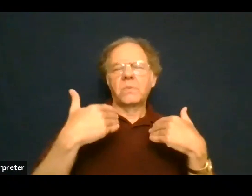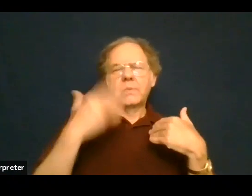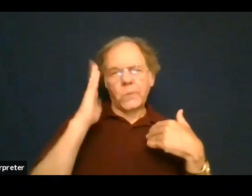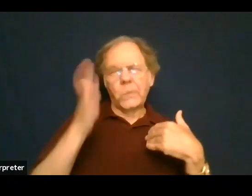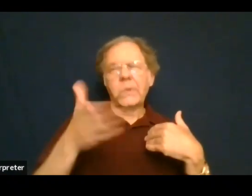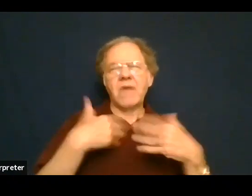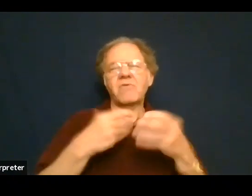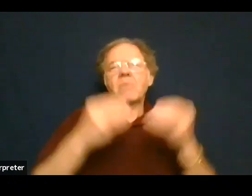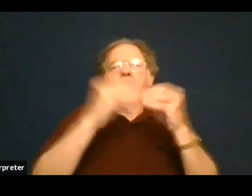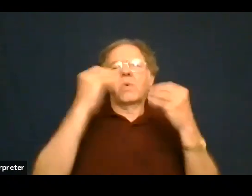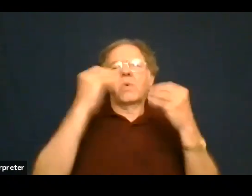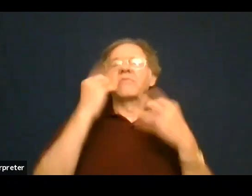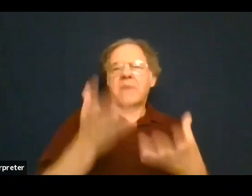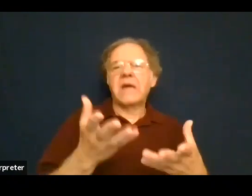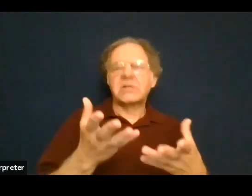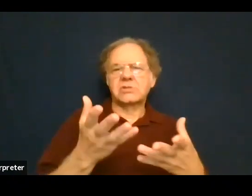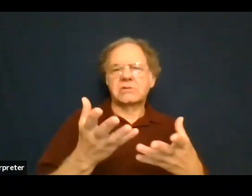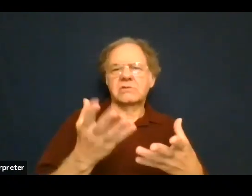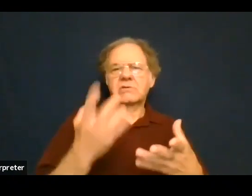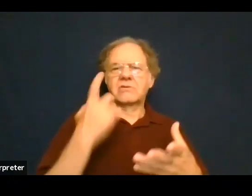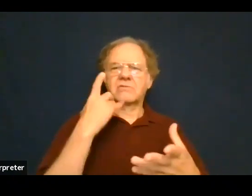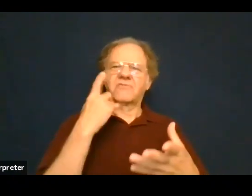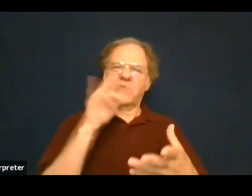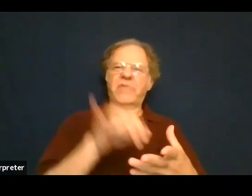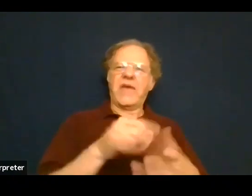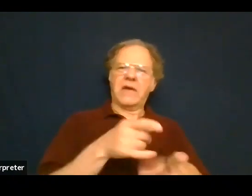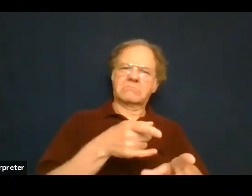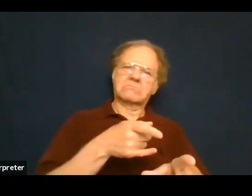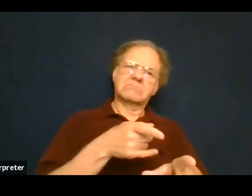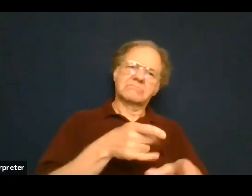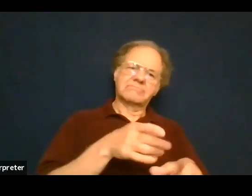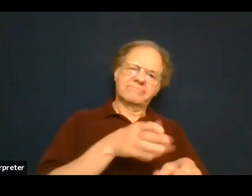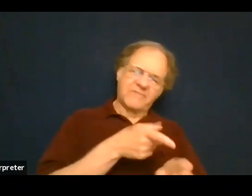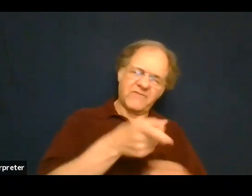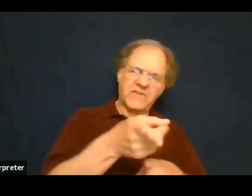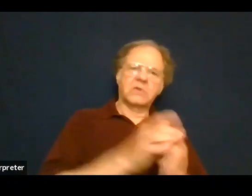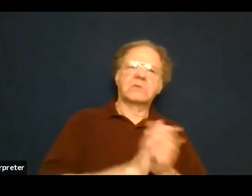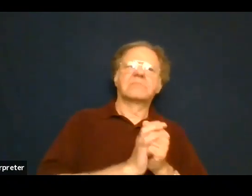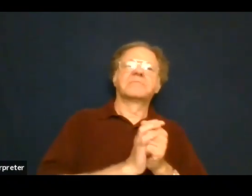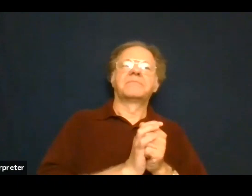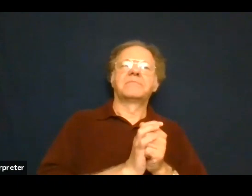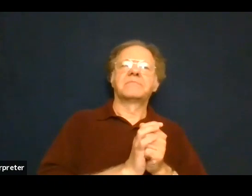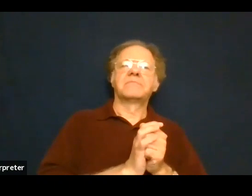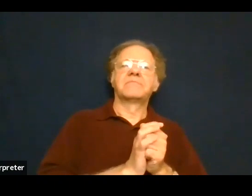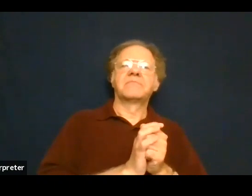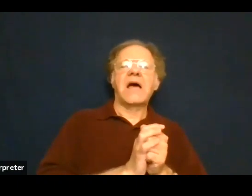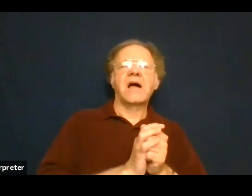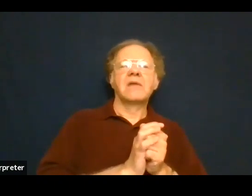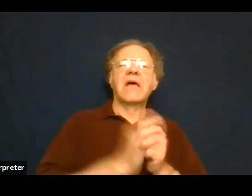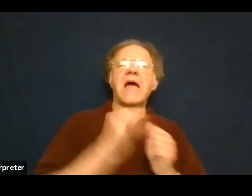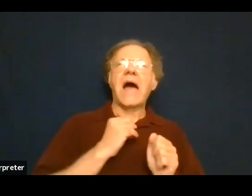along those lines. As much as I hate to leave-- [INTERPOSING VOICES] Oh, I'm sorry. [INTERPOSING VOICES]